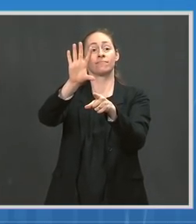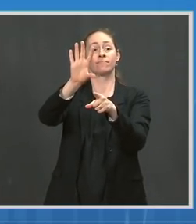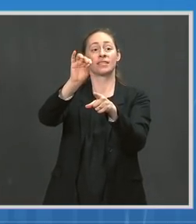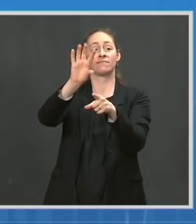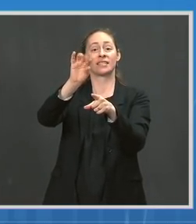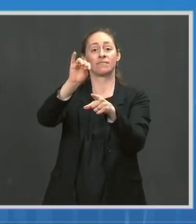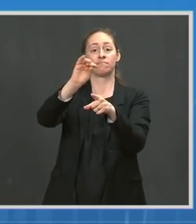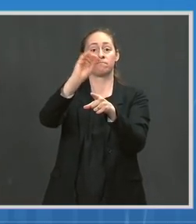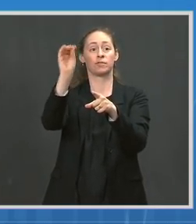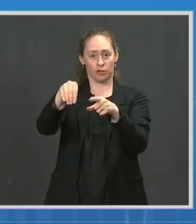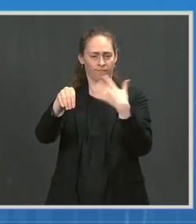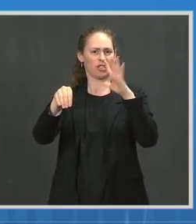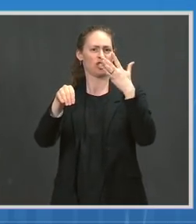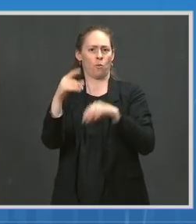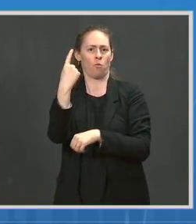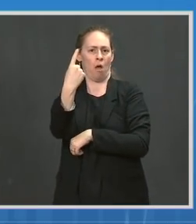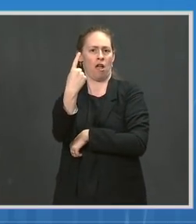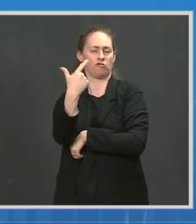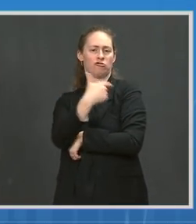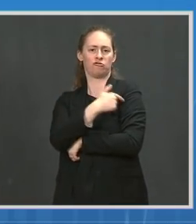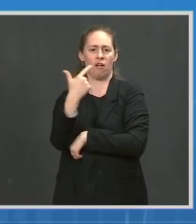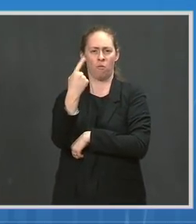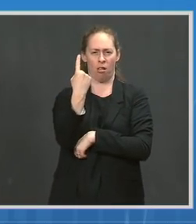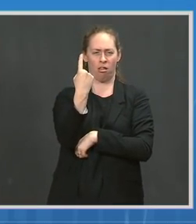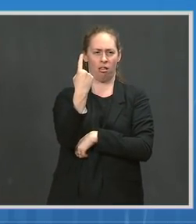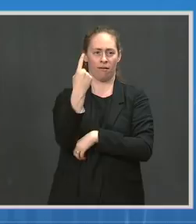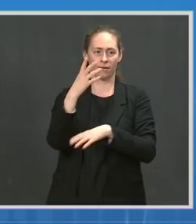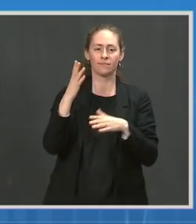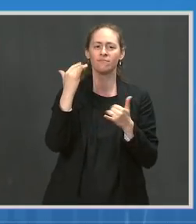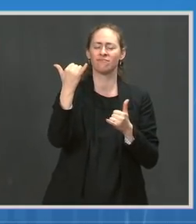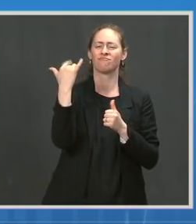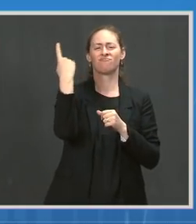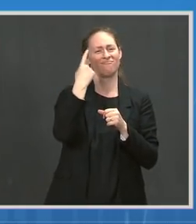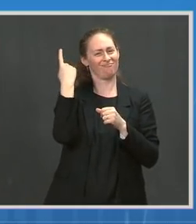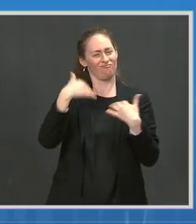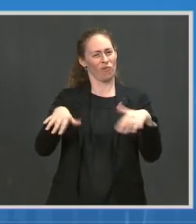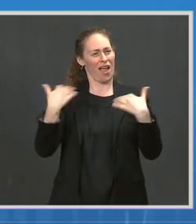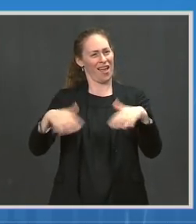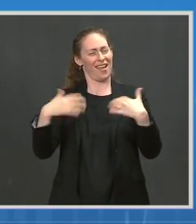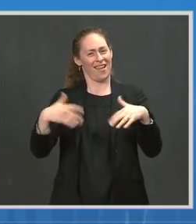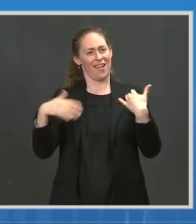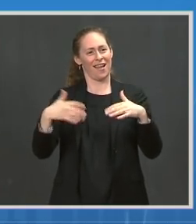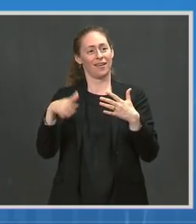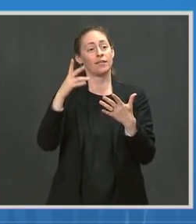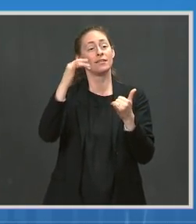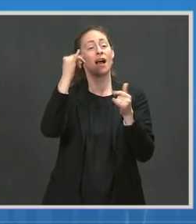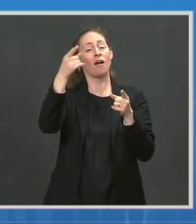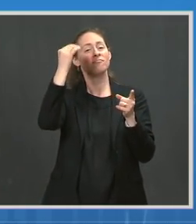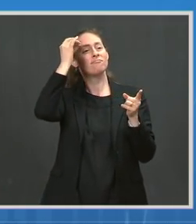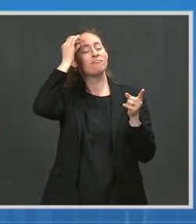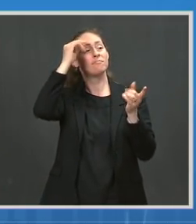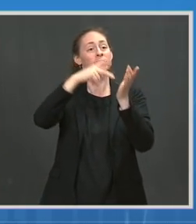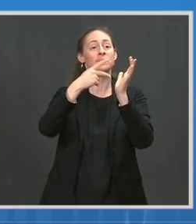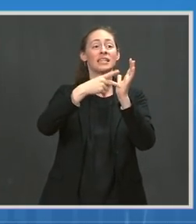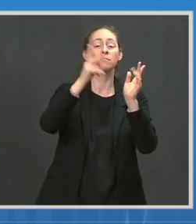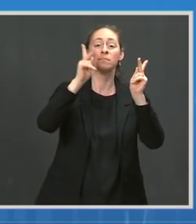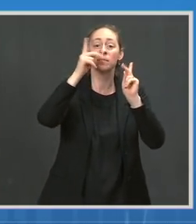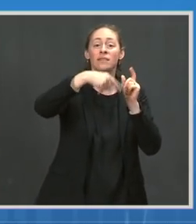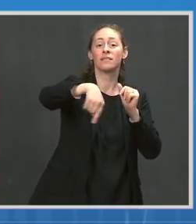And we now have one thing on our mind: making sure the other 50 percent know how easy it is to get a shot.